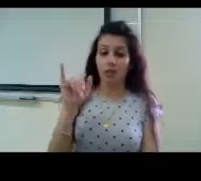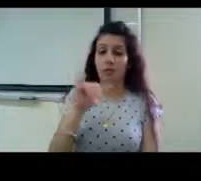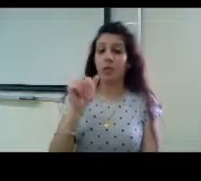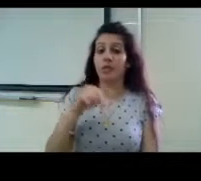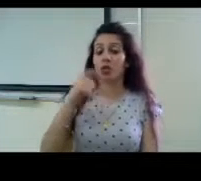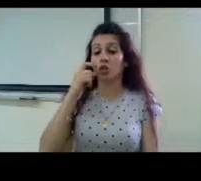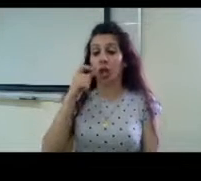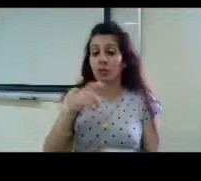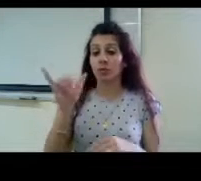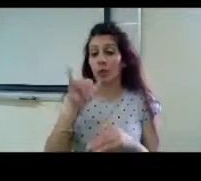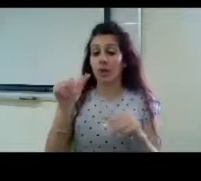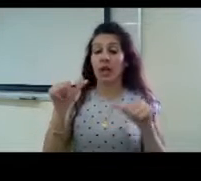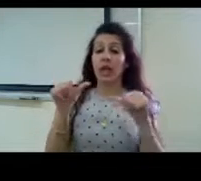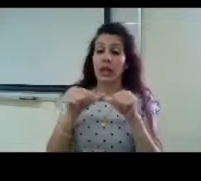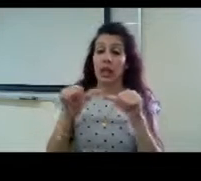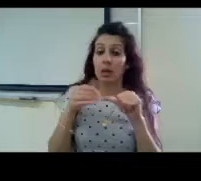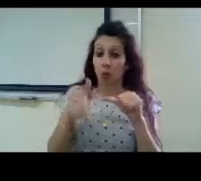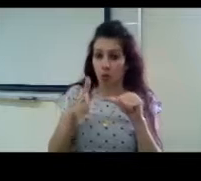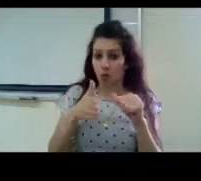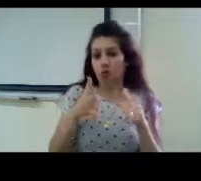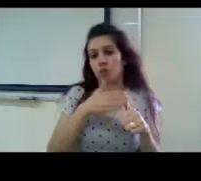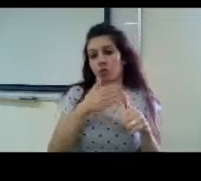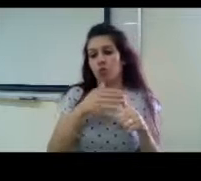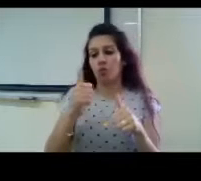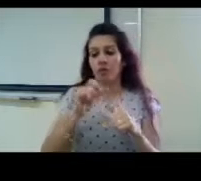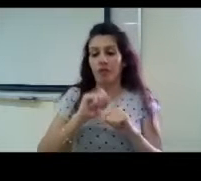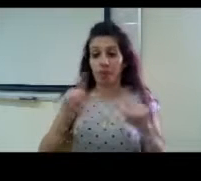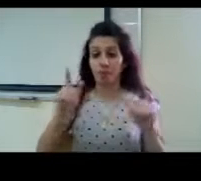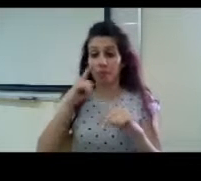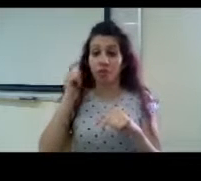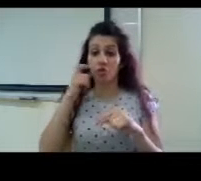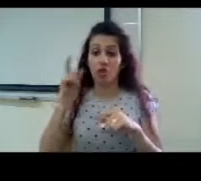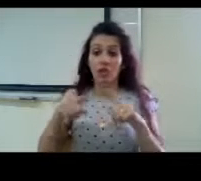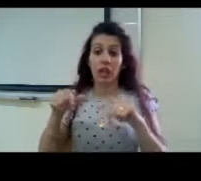but also where some of the limitations are so in designing our learning